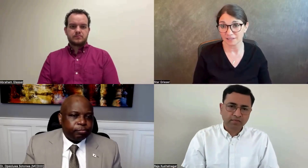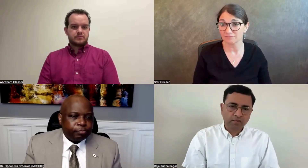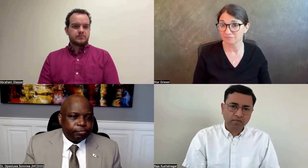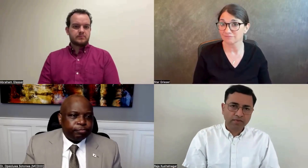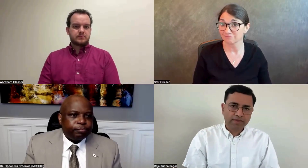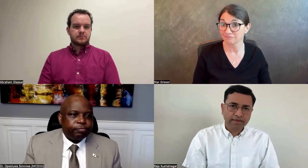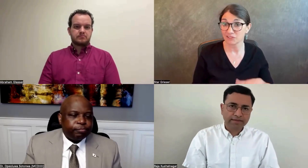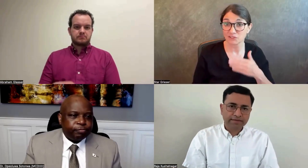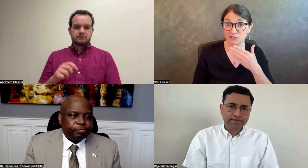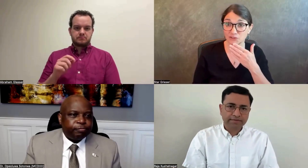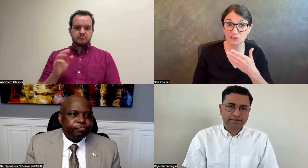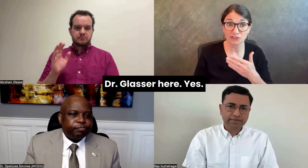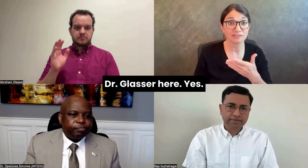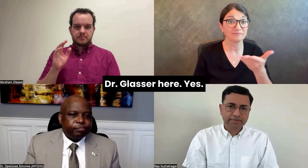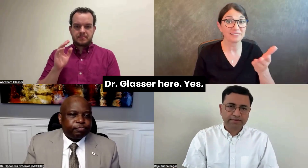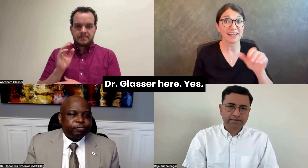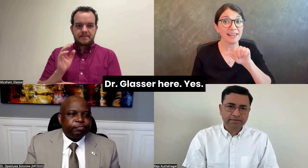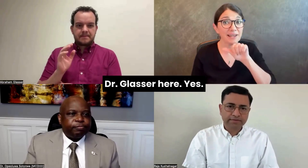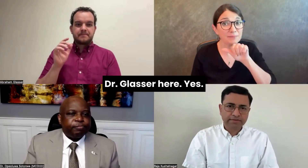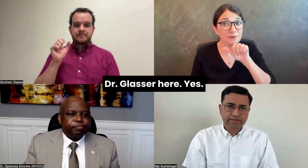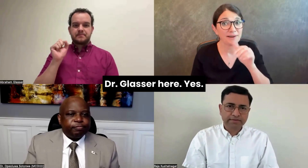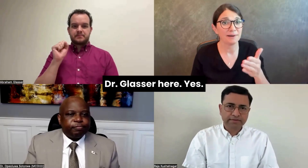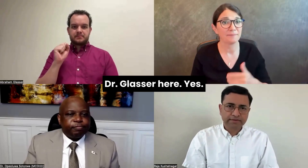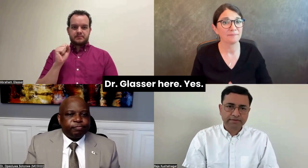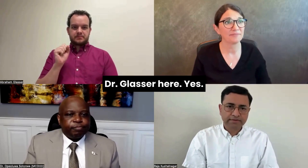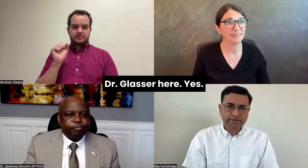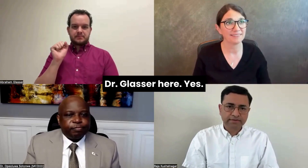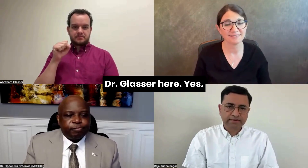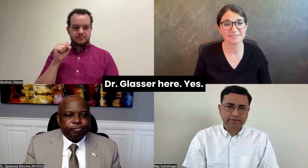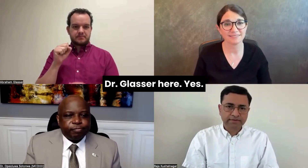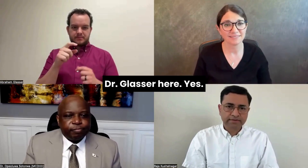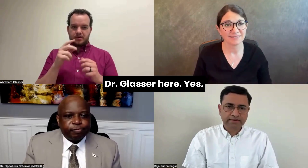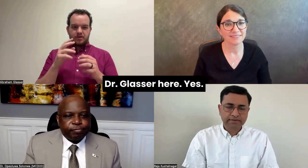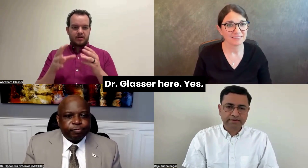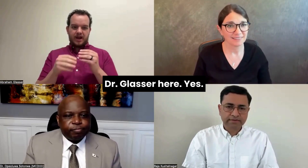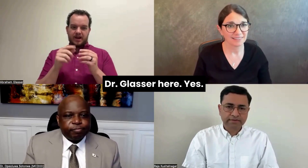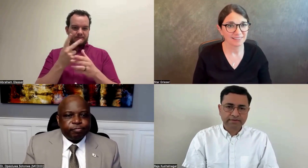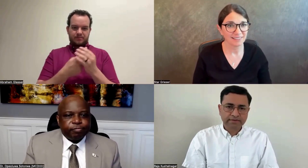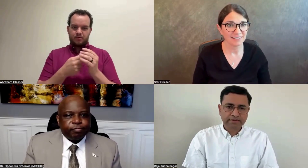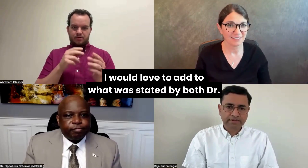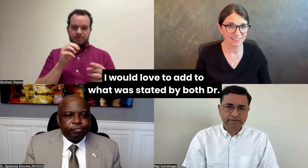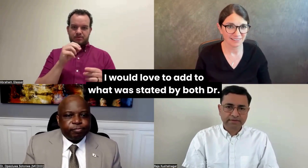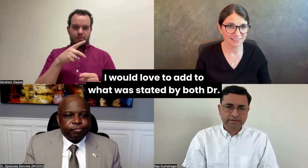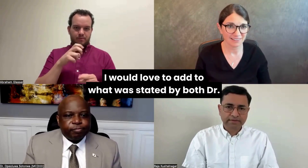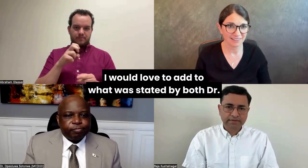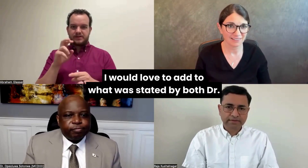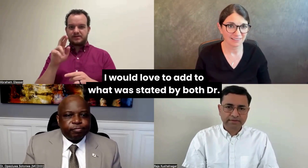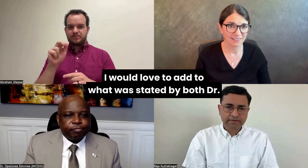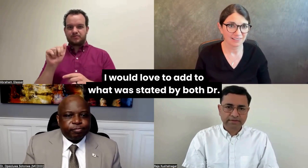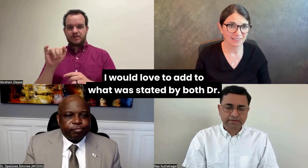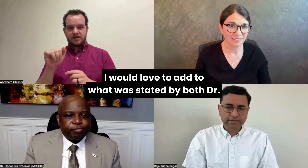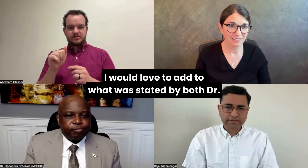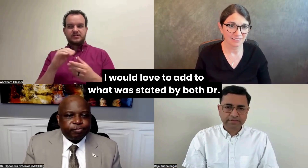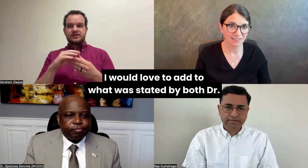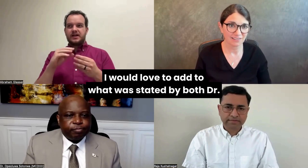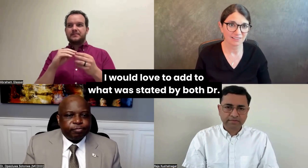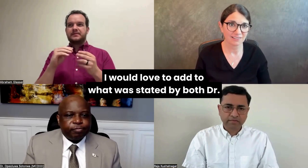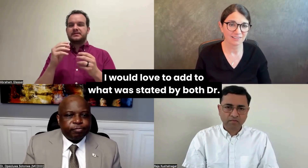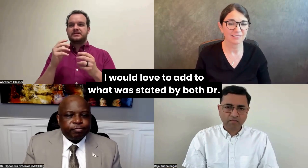Dr. Glasser here. Yes. I would love to add to what was stated by both Dr.